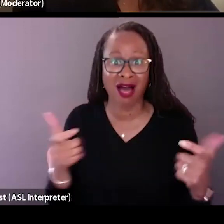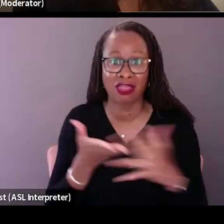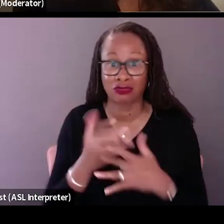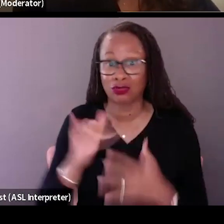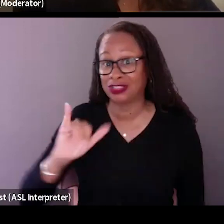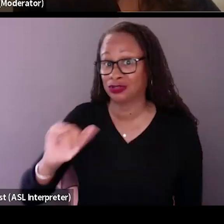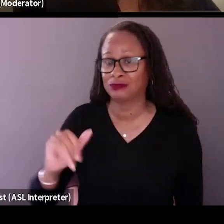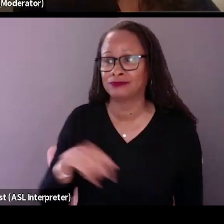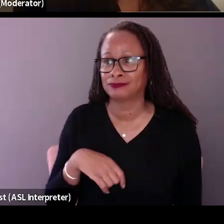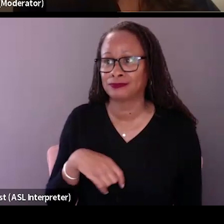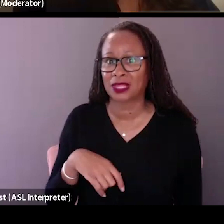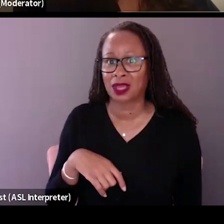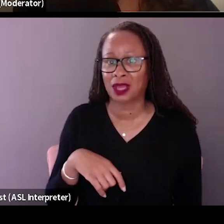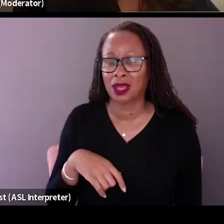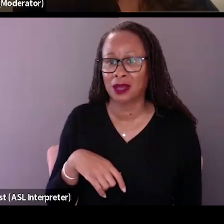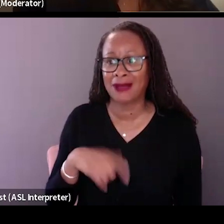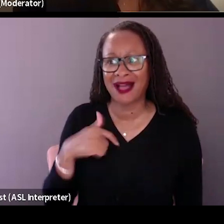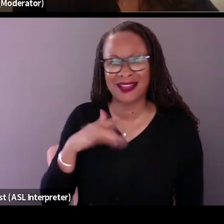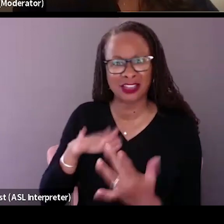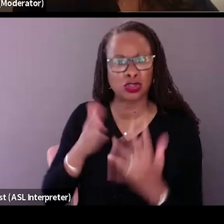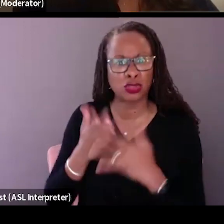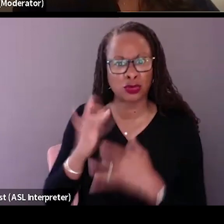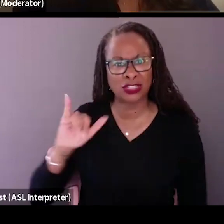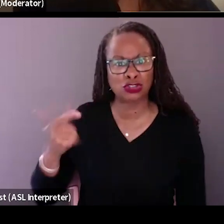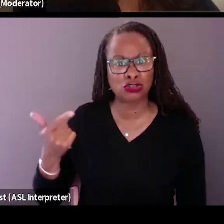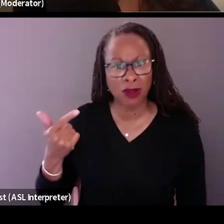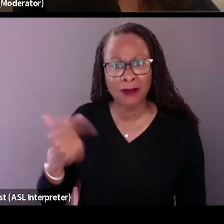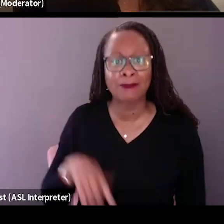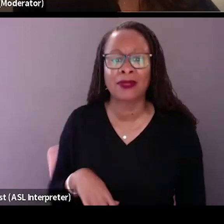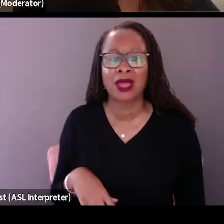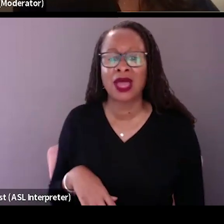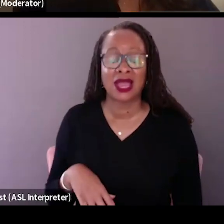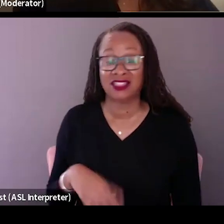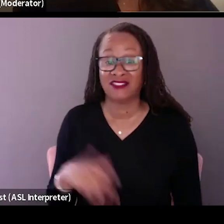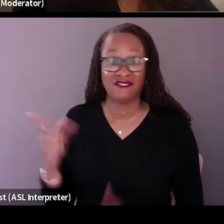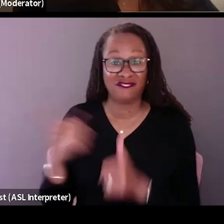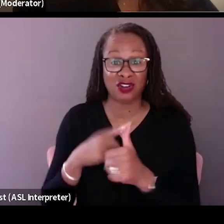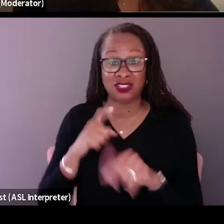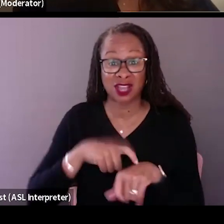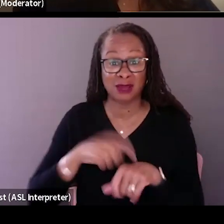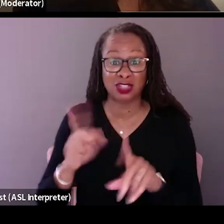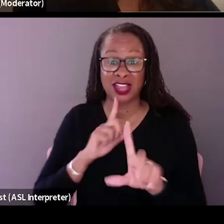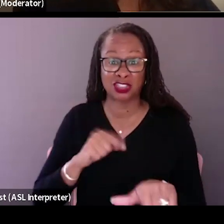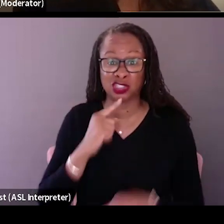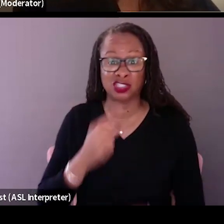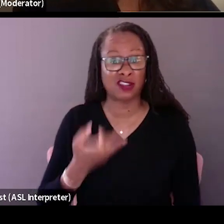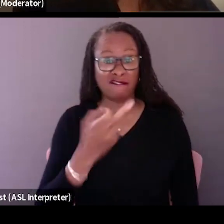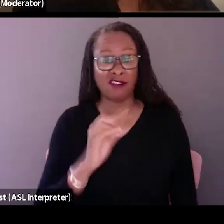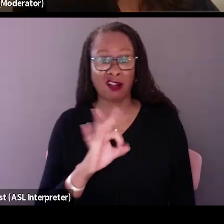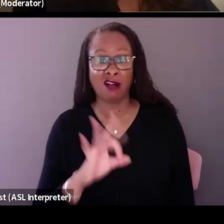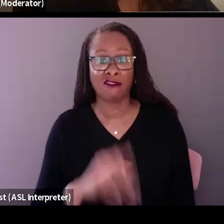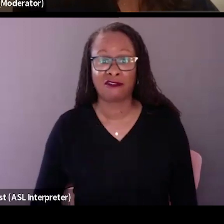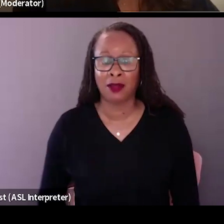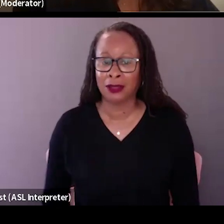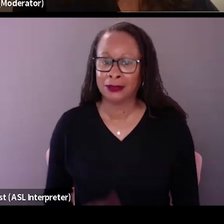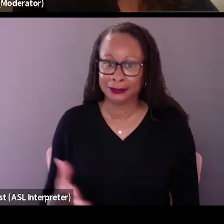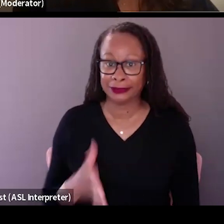and you know, the first thing she said back to me was, "I'm good, fuck off." And, you know, I appreciated that